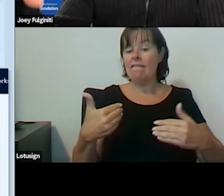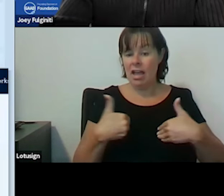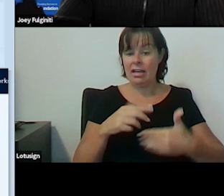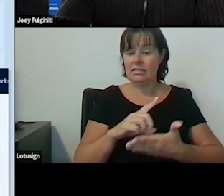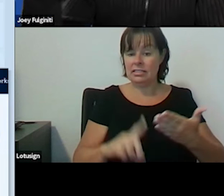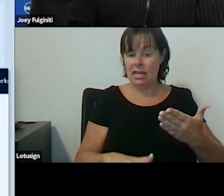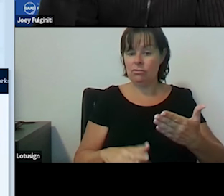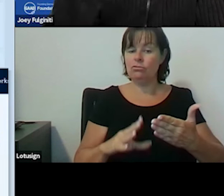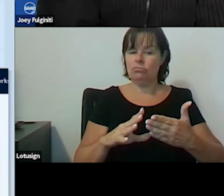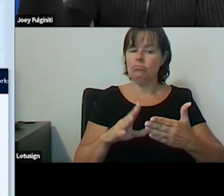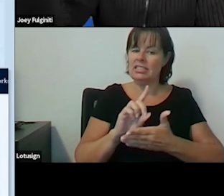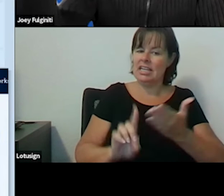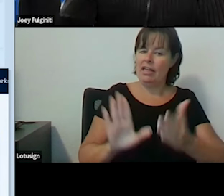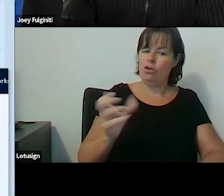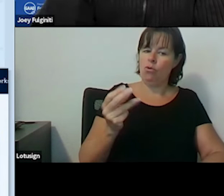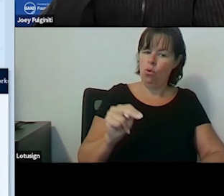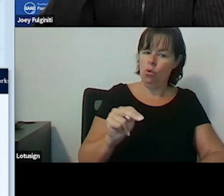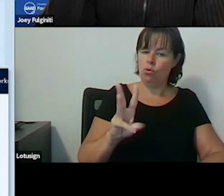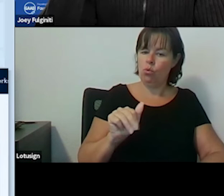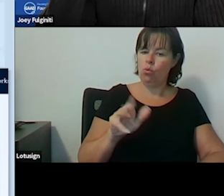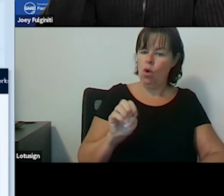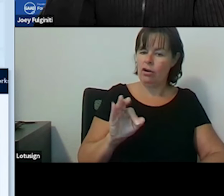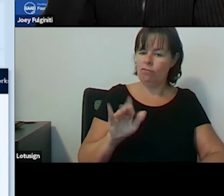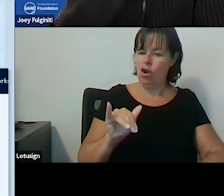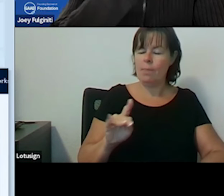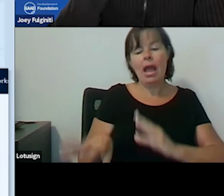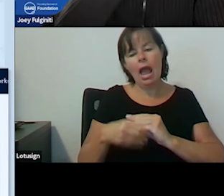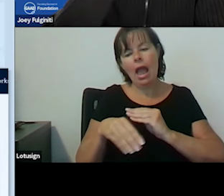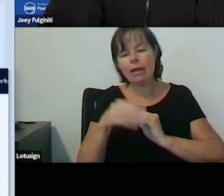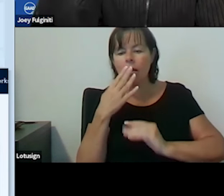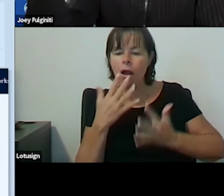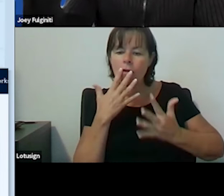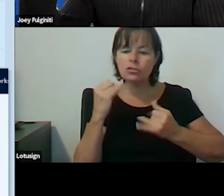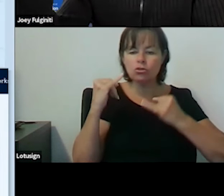wireframes and add colors and drawings and then in the meetings everyone's focused on the colors and